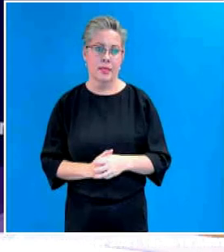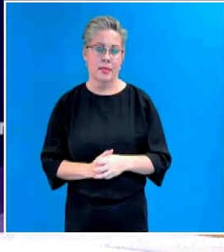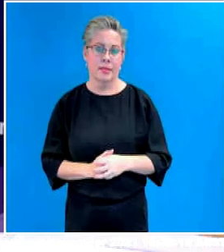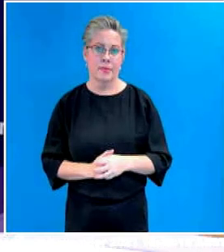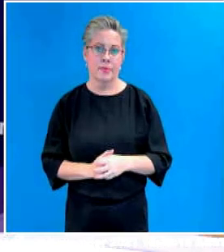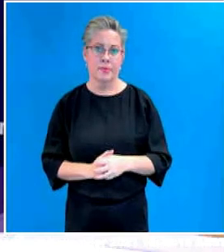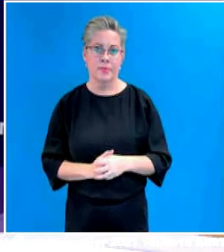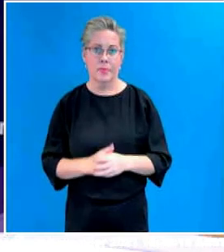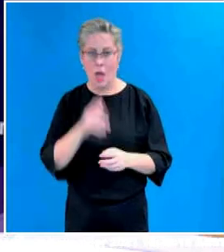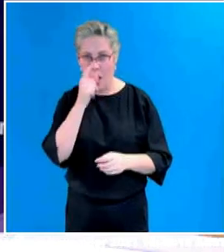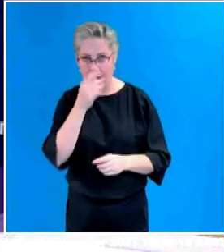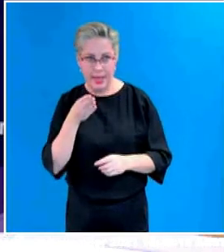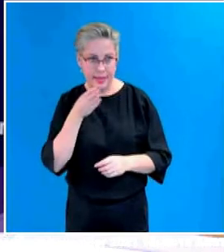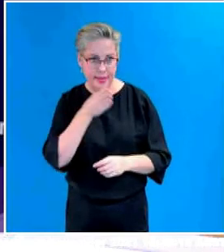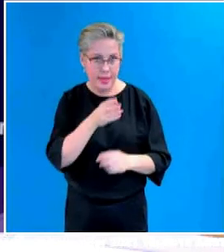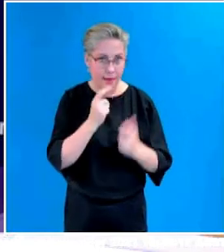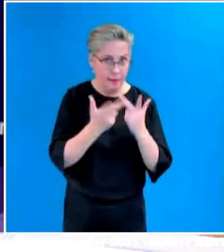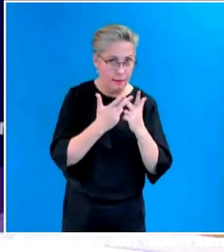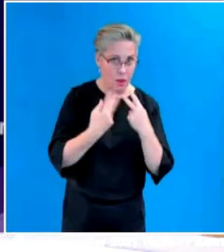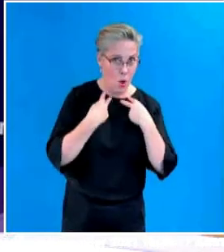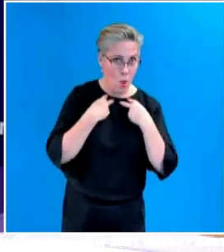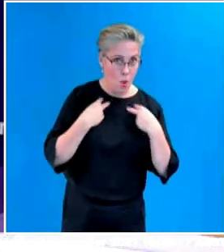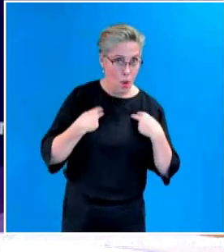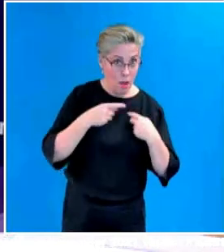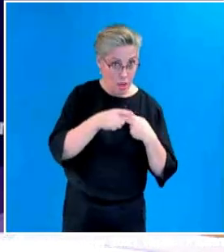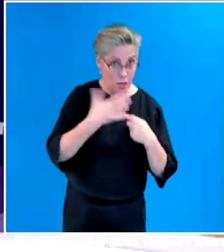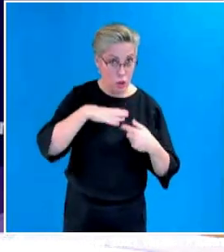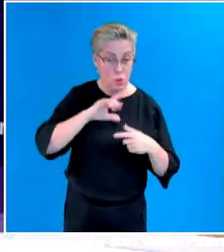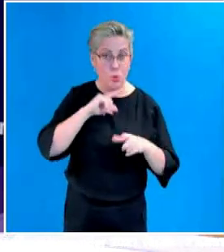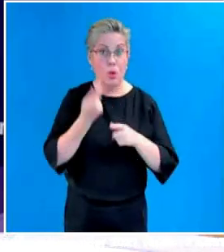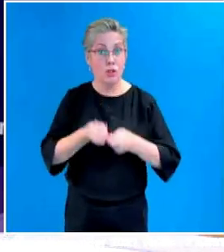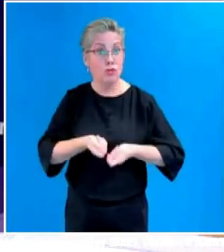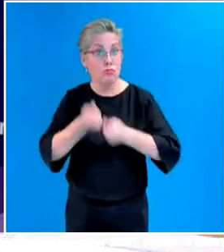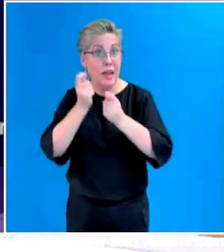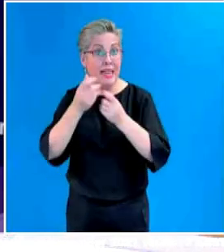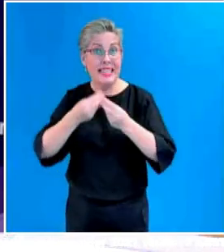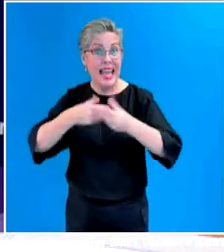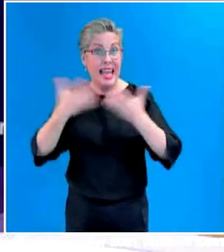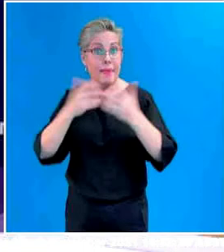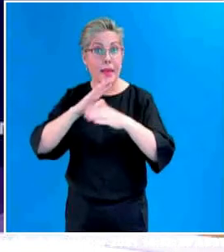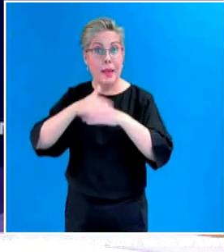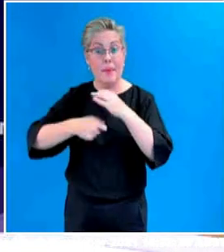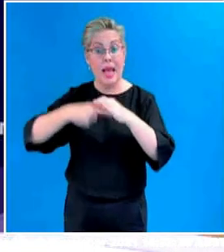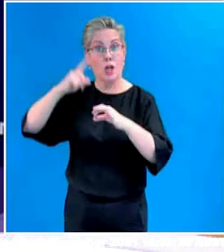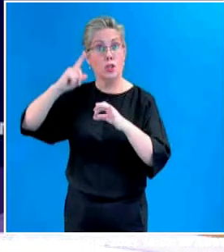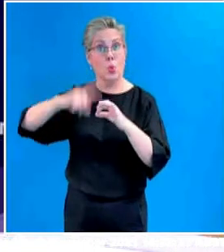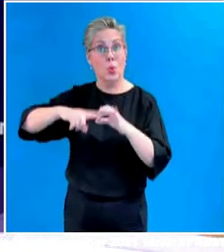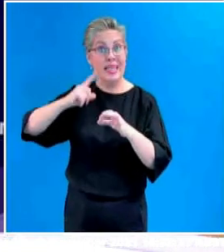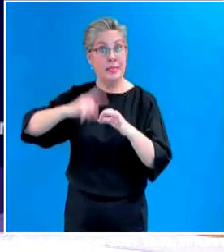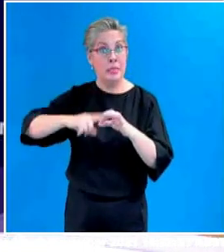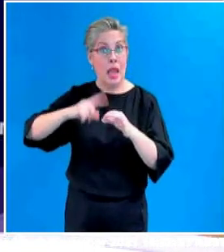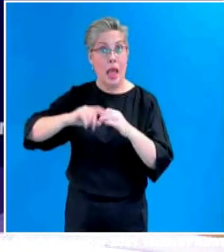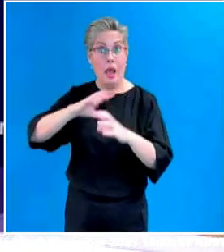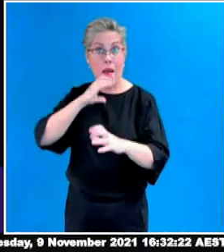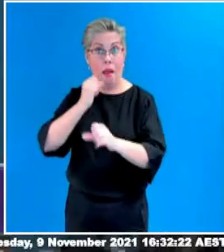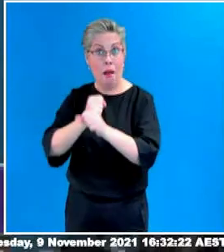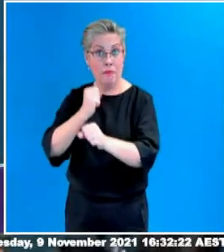Ms McMillan, I can see you on the screen. Is there anything you want to say about what Queensland would want to do? MS McMILLAN: Yes, first, thank you, Chair.